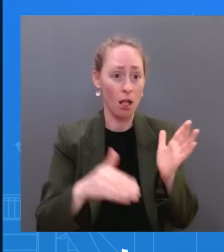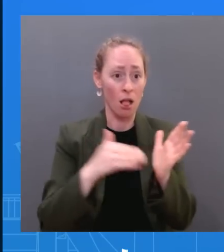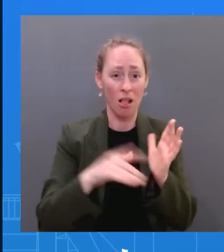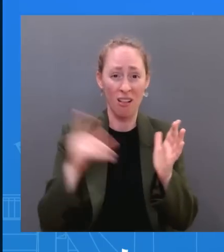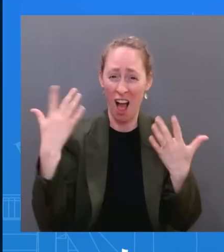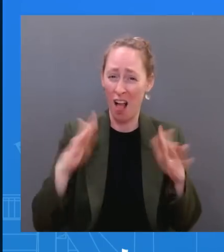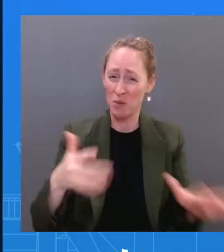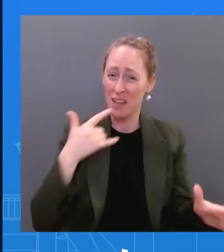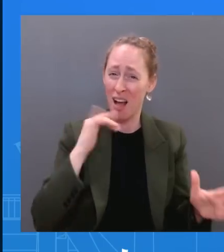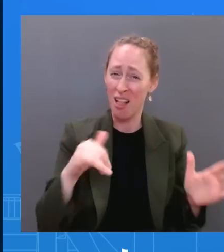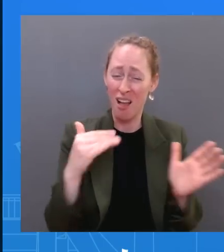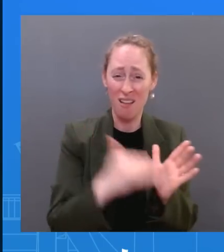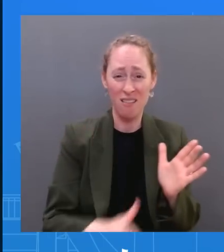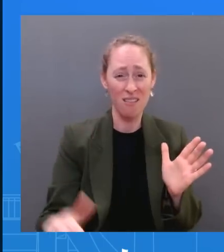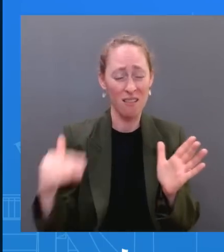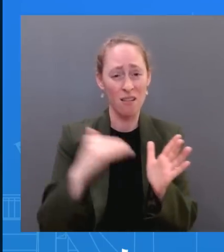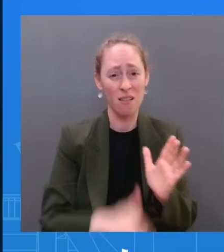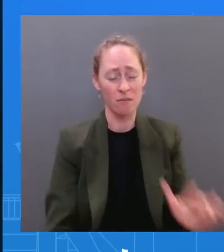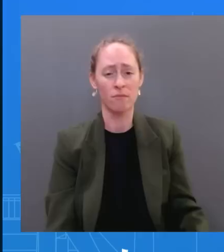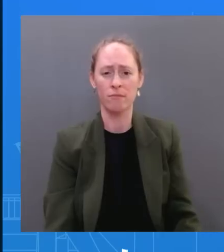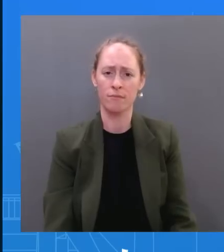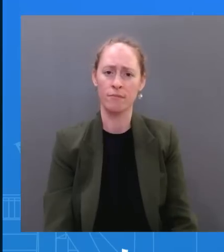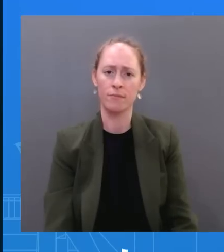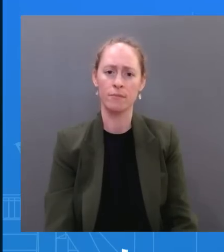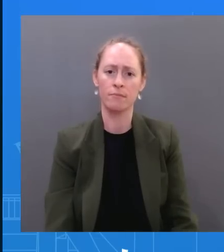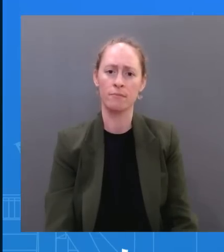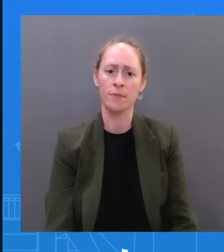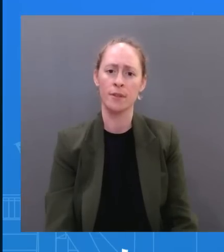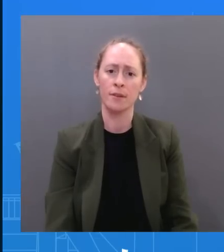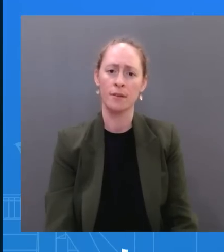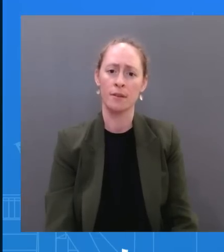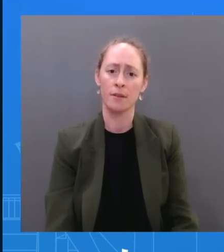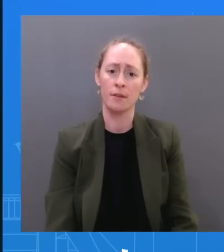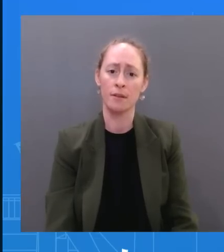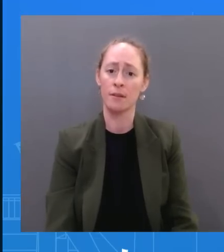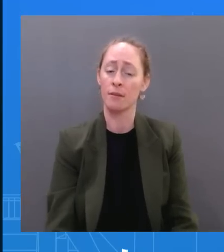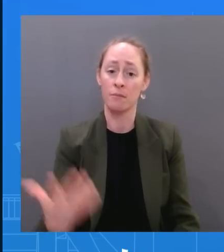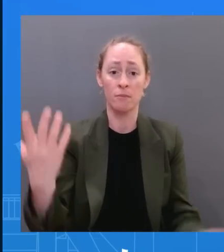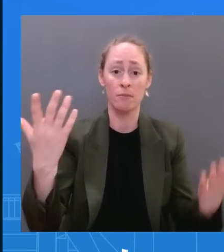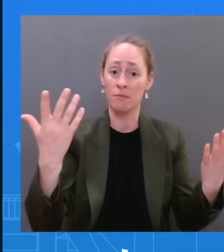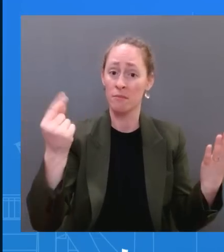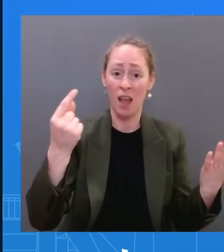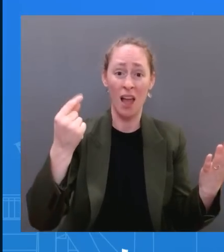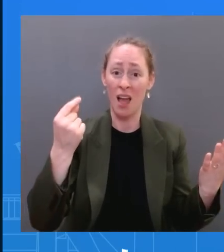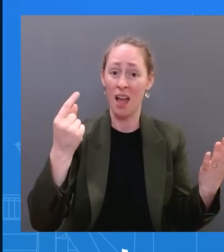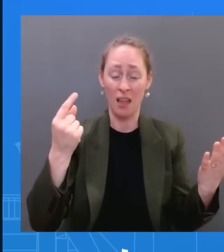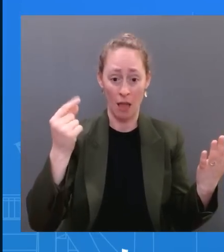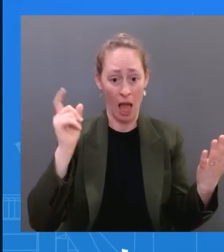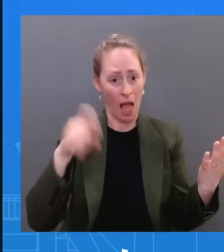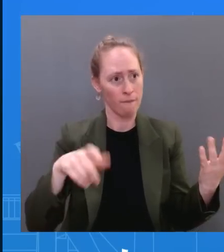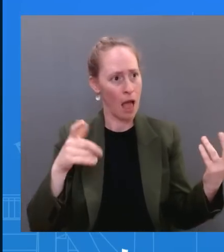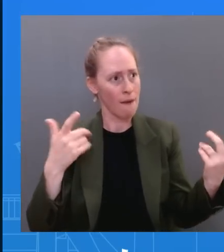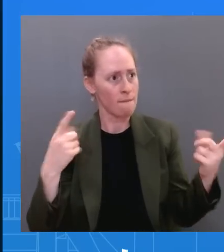what else needs to be done to really make a change. This is a -- you know, this is a public health emergency